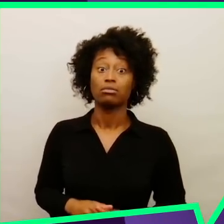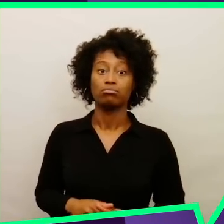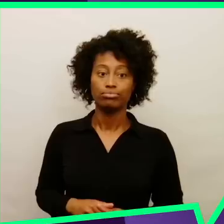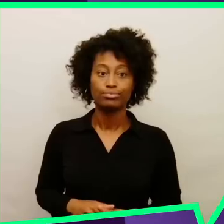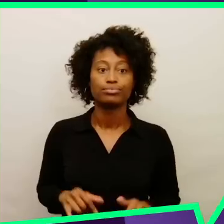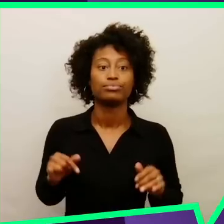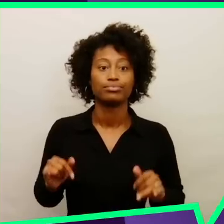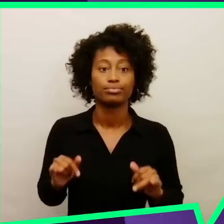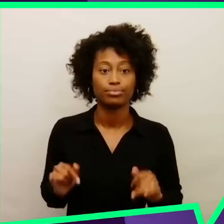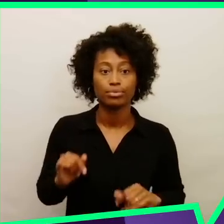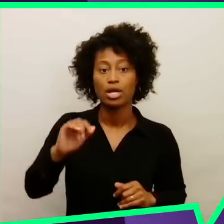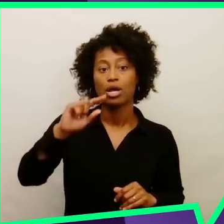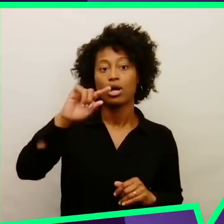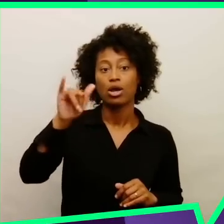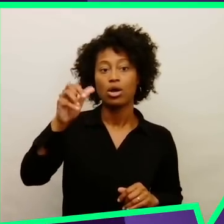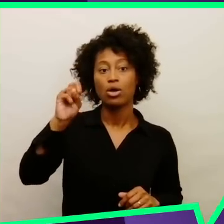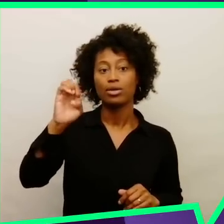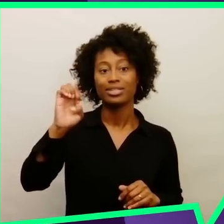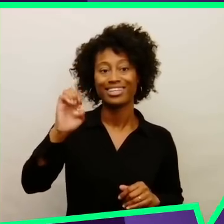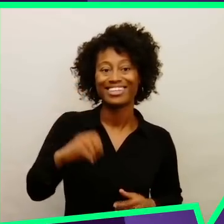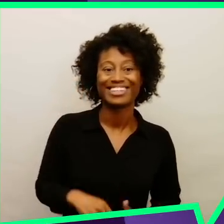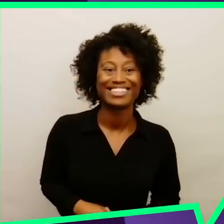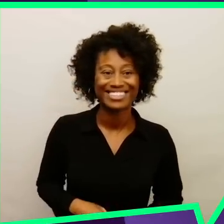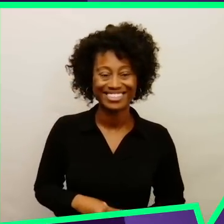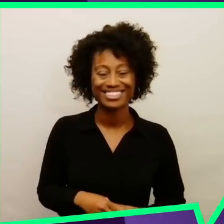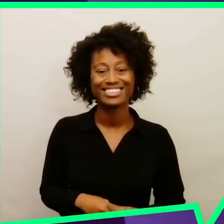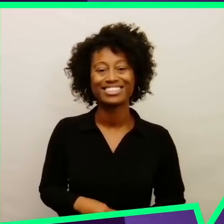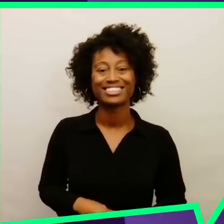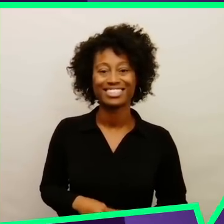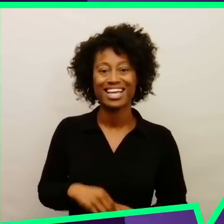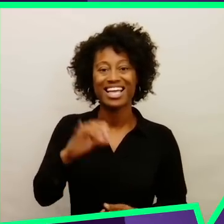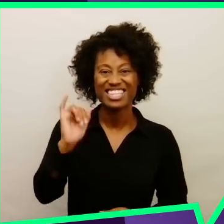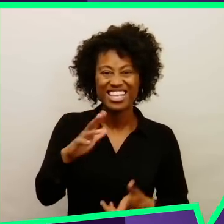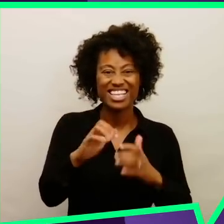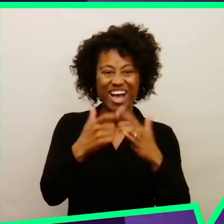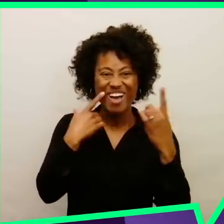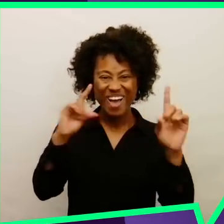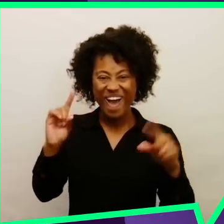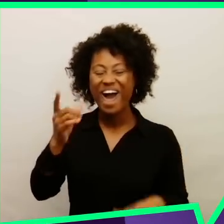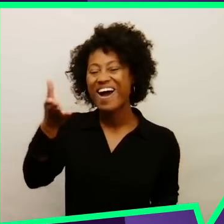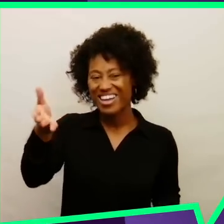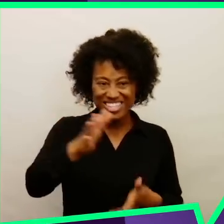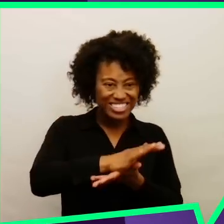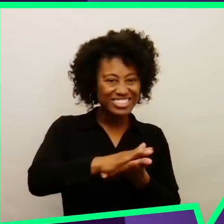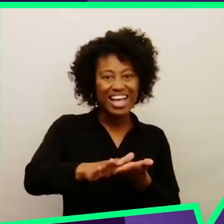We've got Jose. That's the way it goes. That's nice. There he's righting the ship.